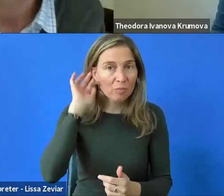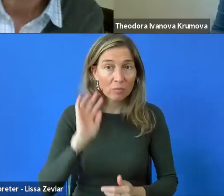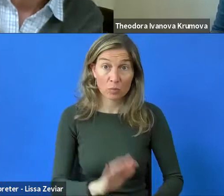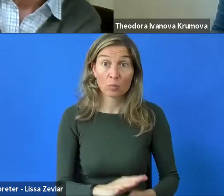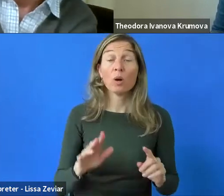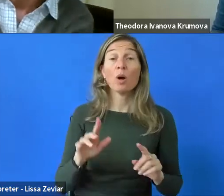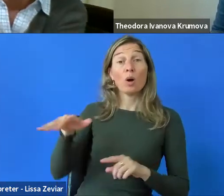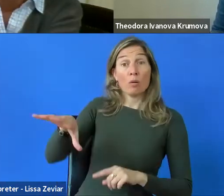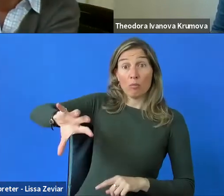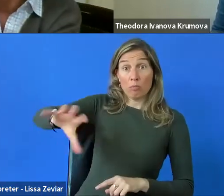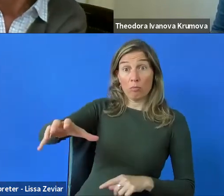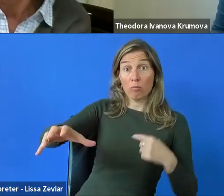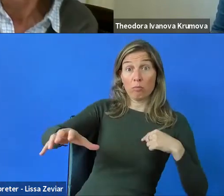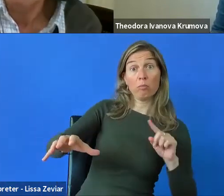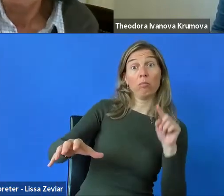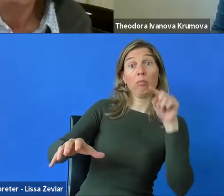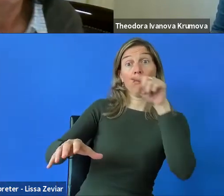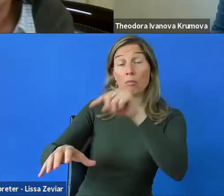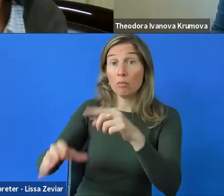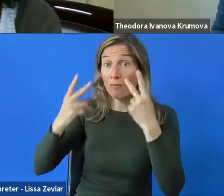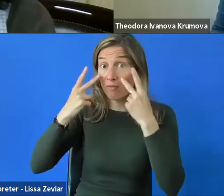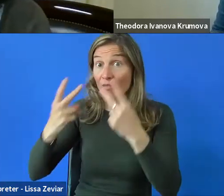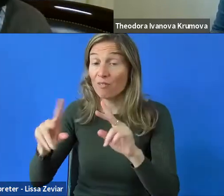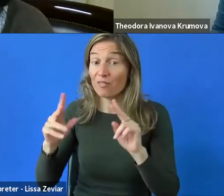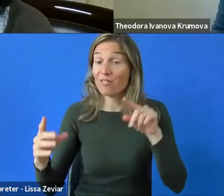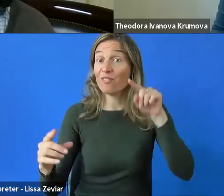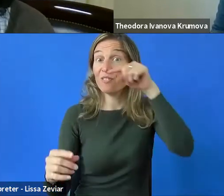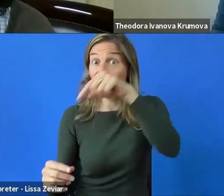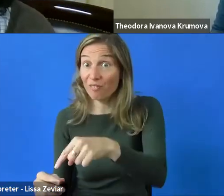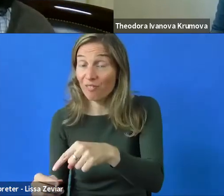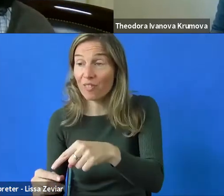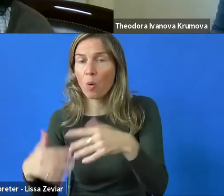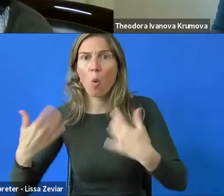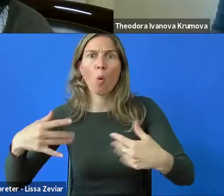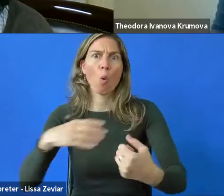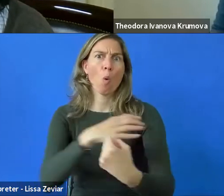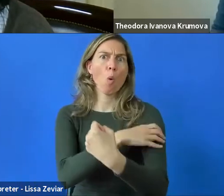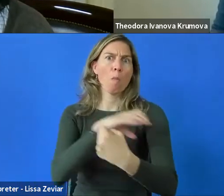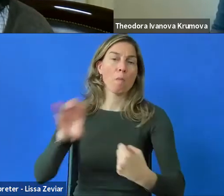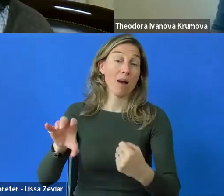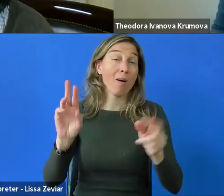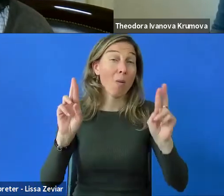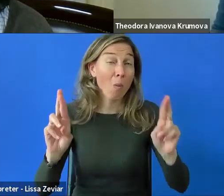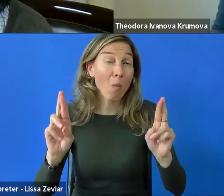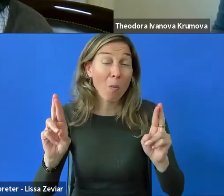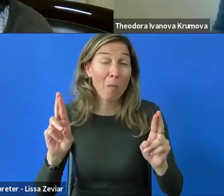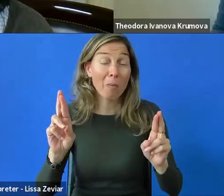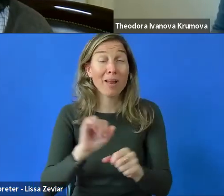this is also very empowering and hopefully after COVID these activities will resume.